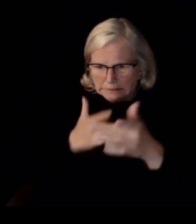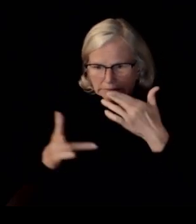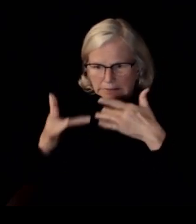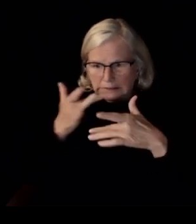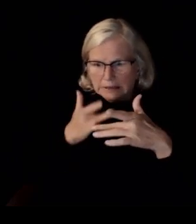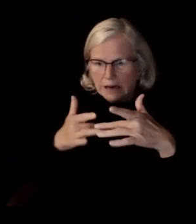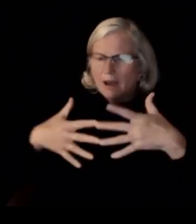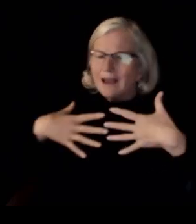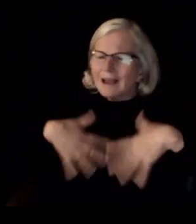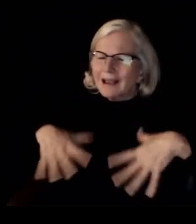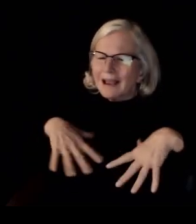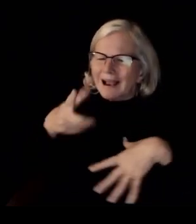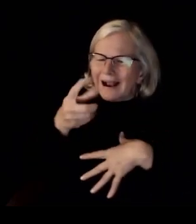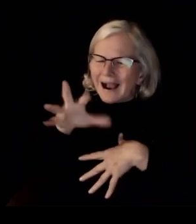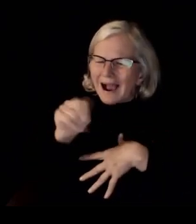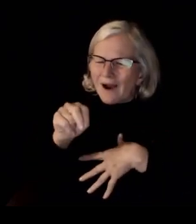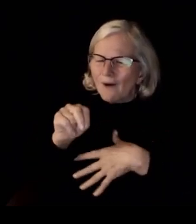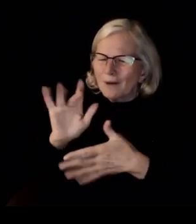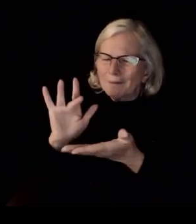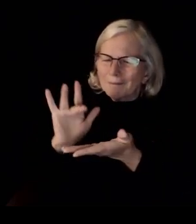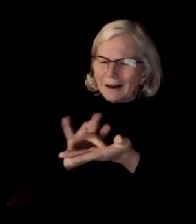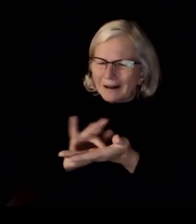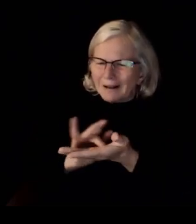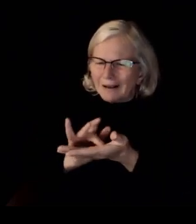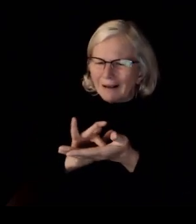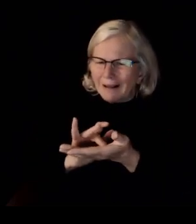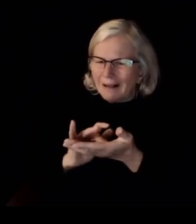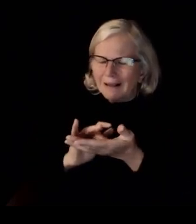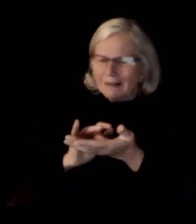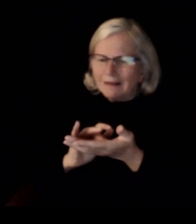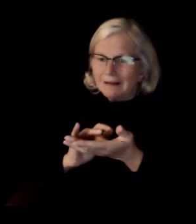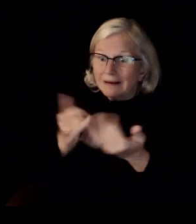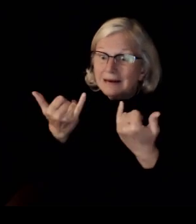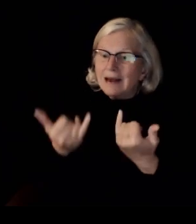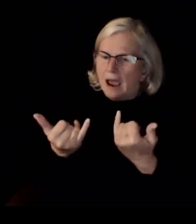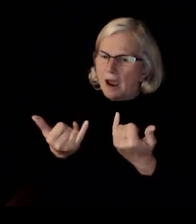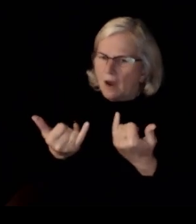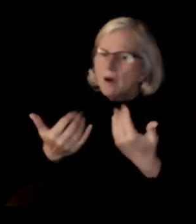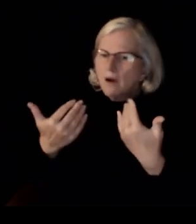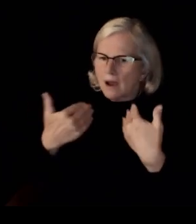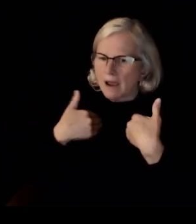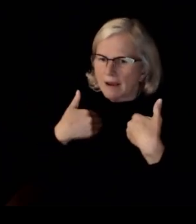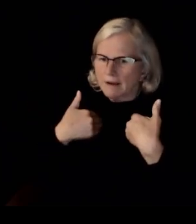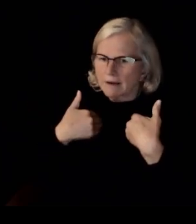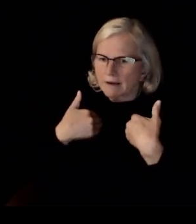of them today. Gloves have been really challenging to secure especially those that meet our standards.